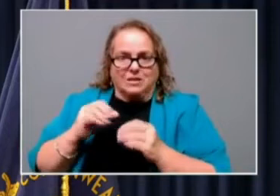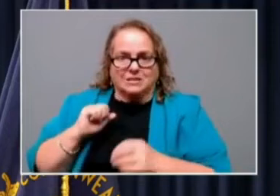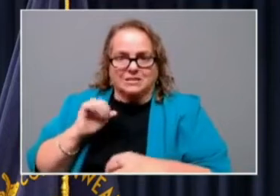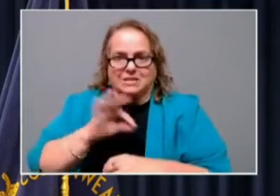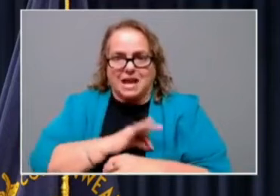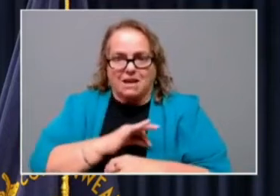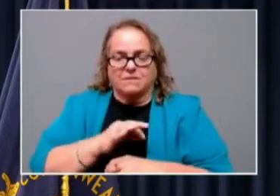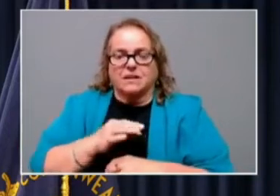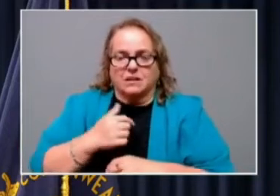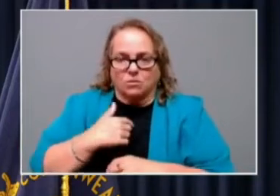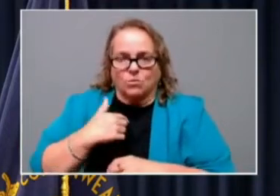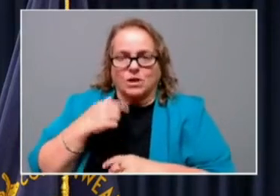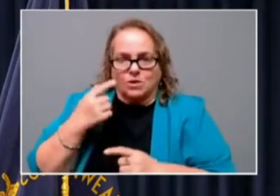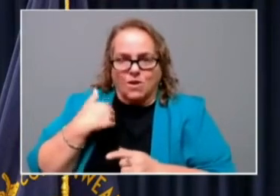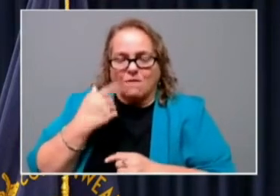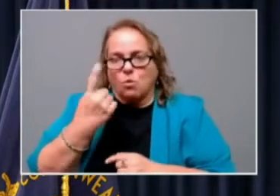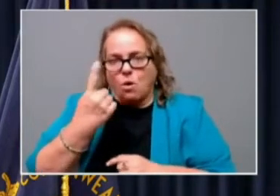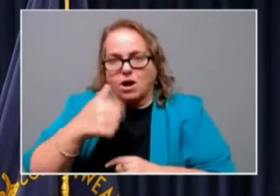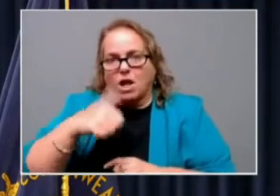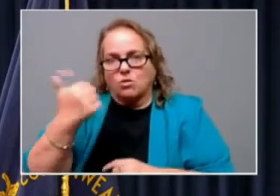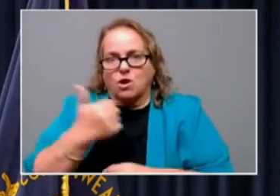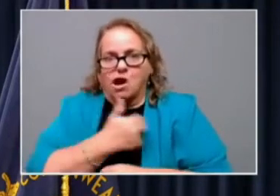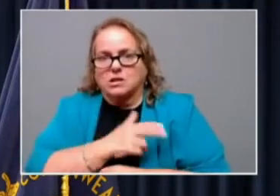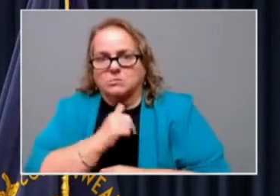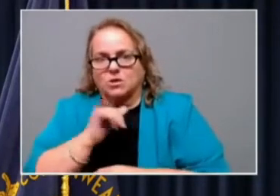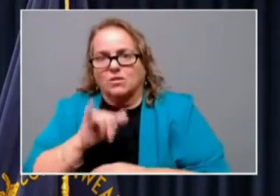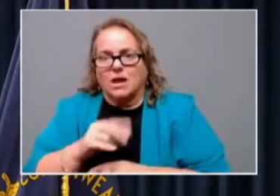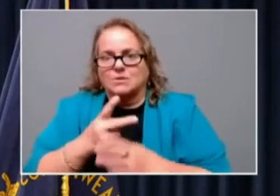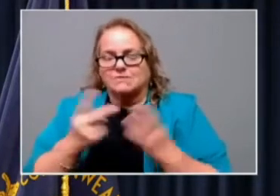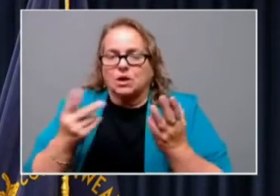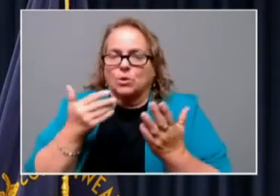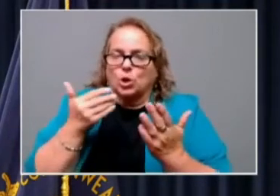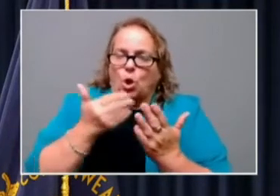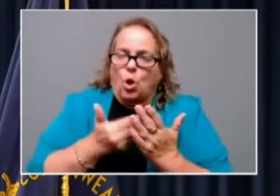one other hospital that was very very close at a different time during this